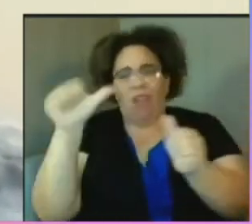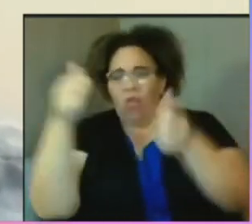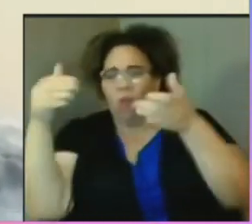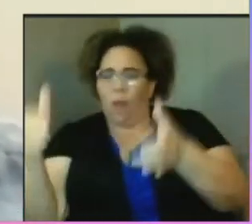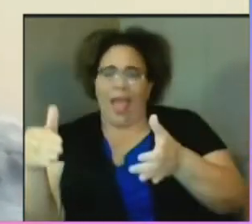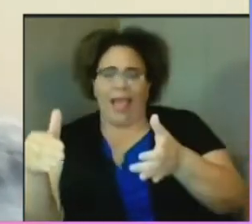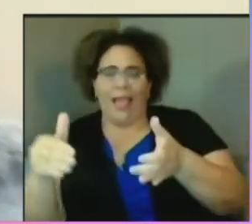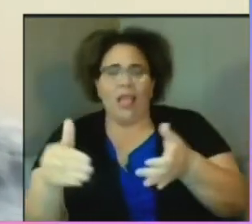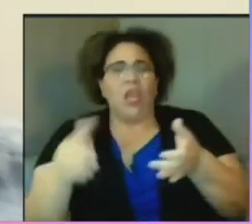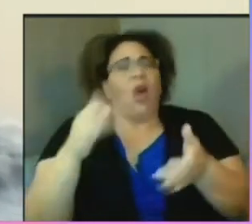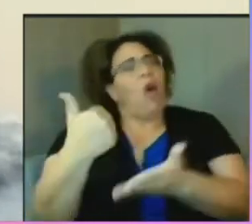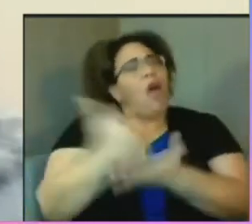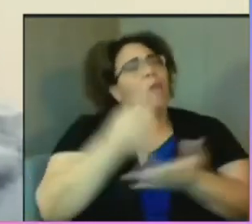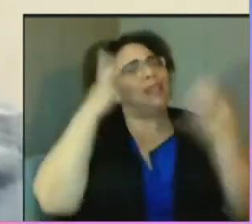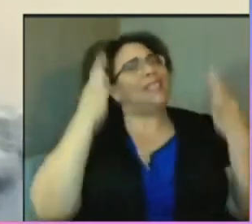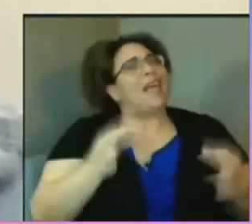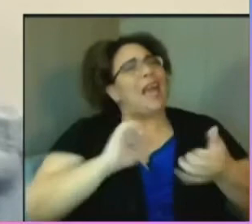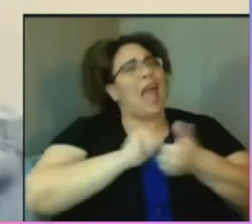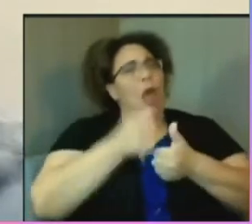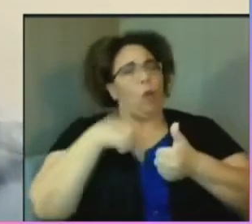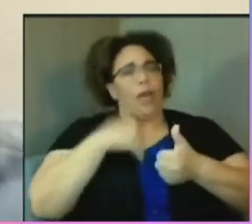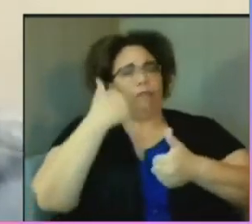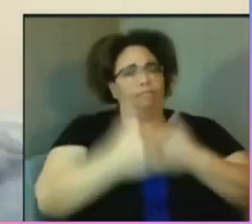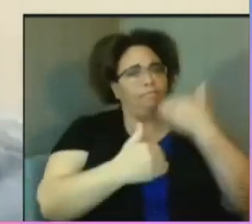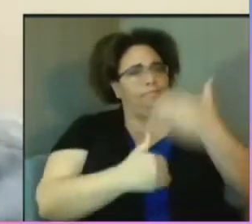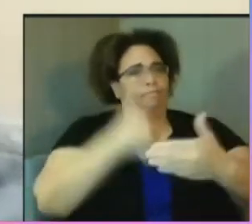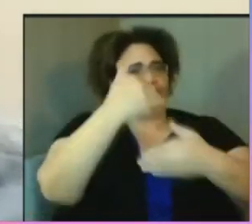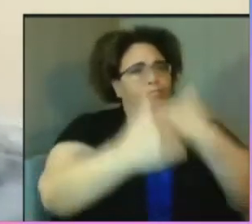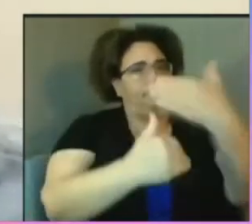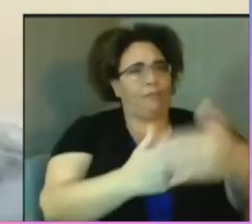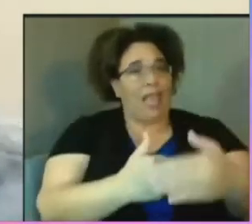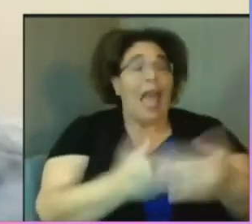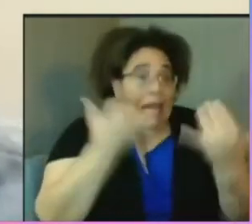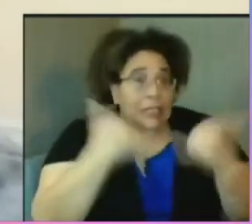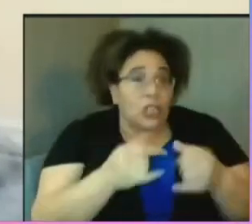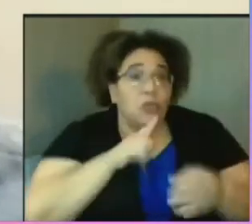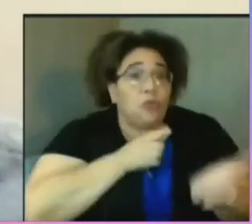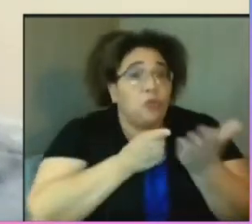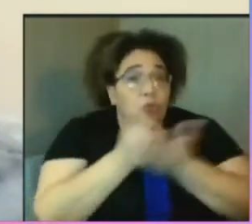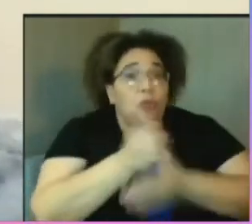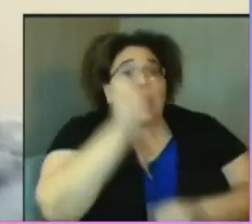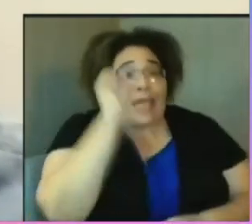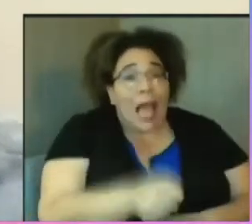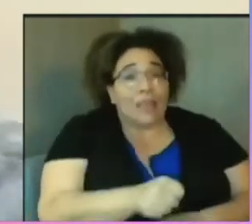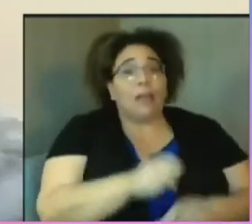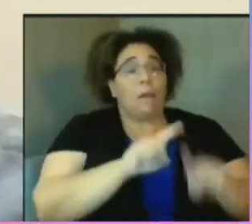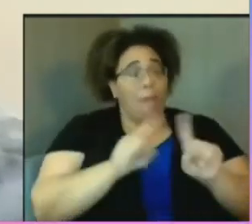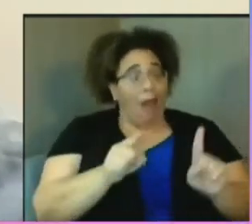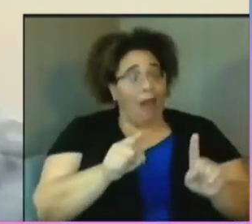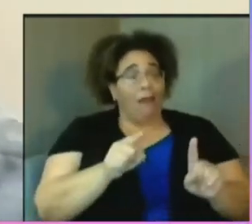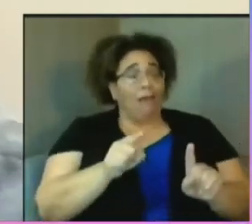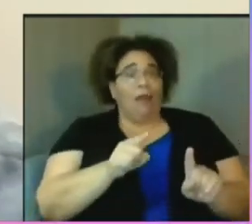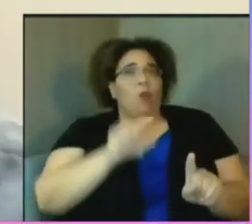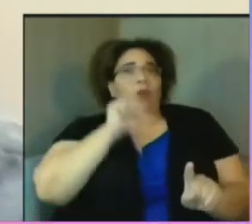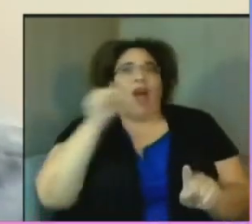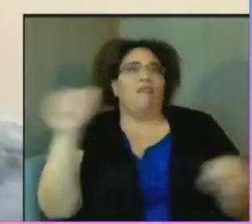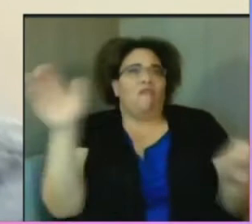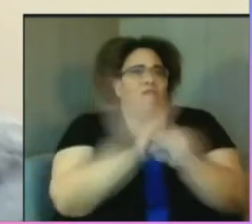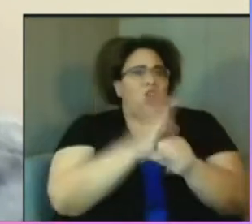no matter what and that is still true and so I think we still have to hold that because we're not gonna get full justice from the Supreme Court